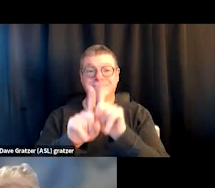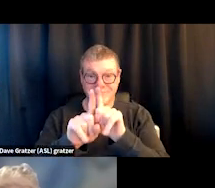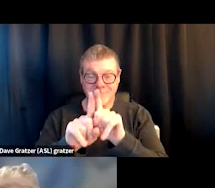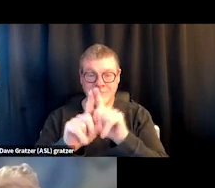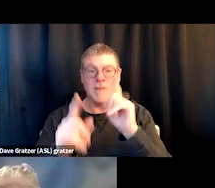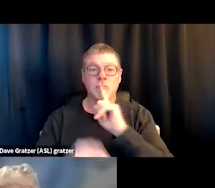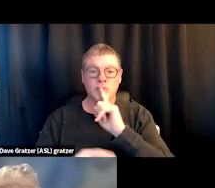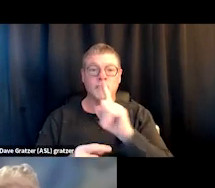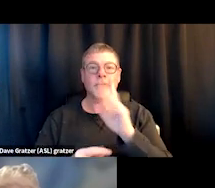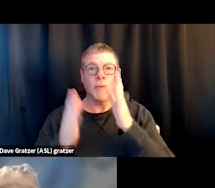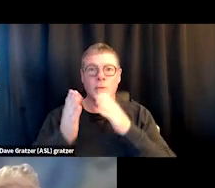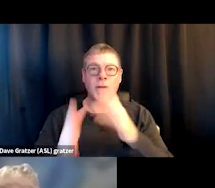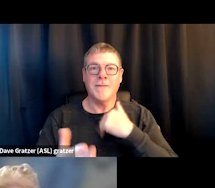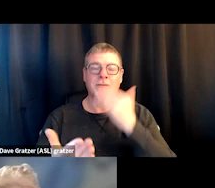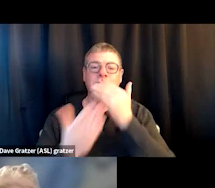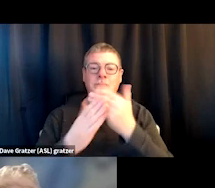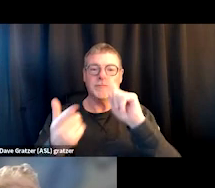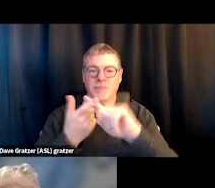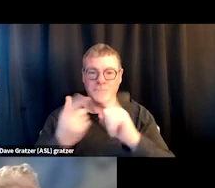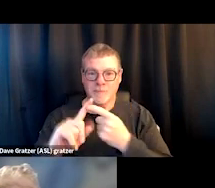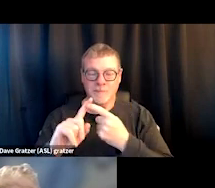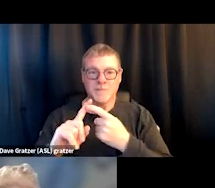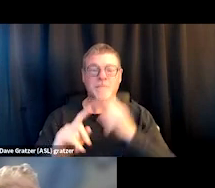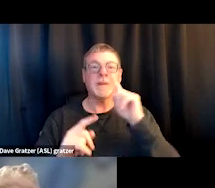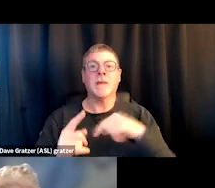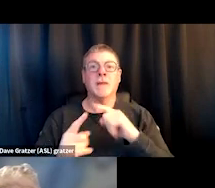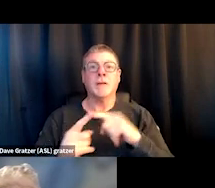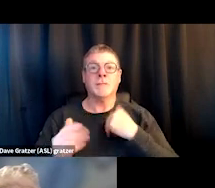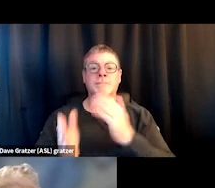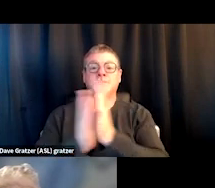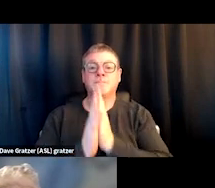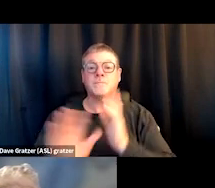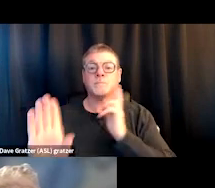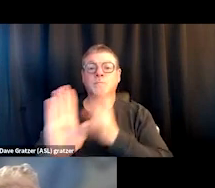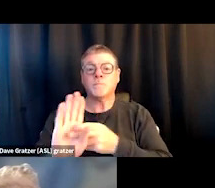and we have this beautiful friendship. And so, when I was asked to join the board of Foundations to Freedom,